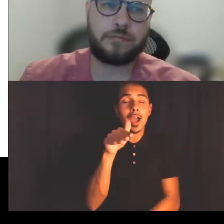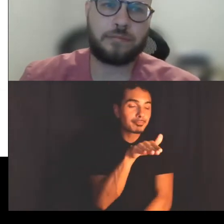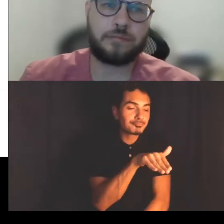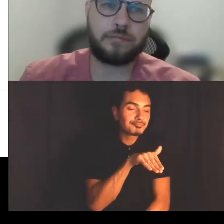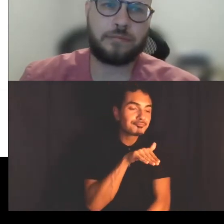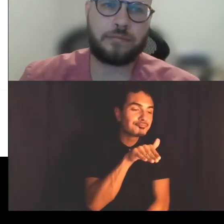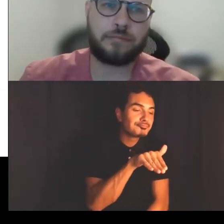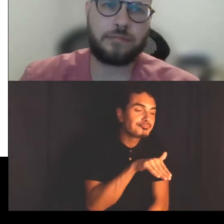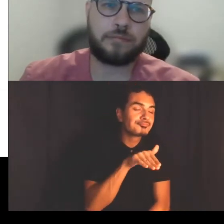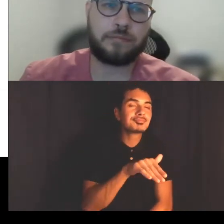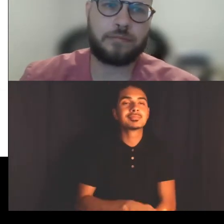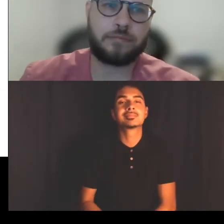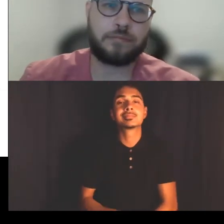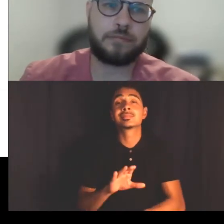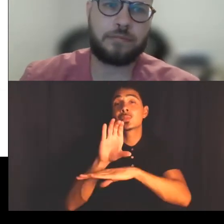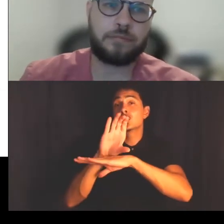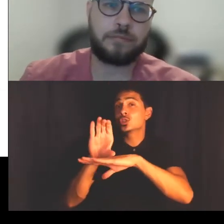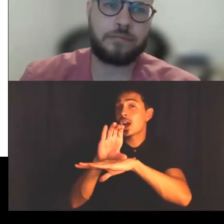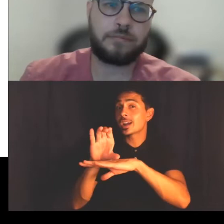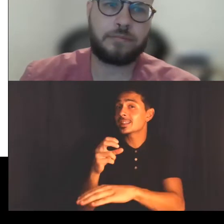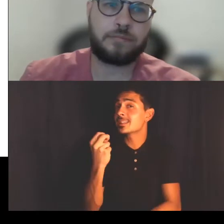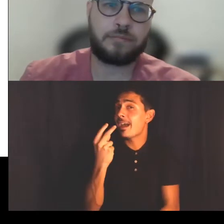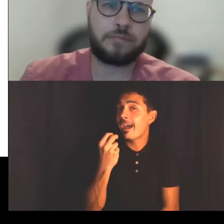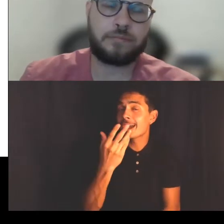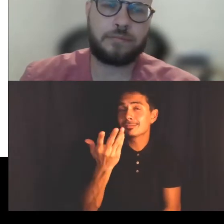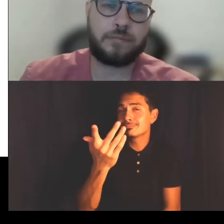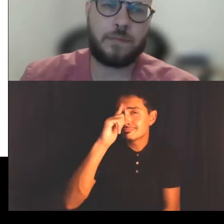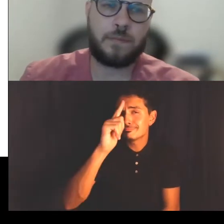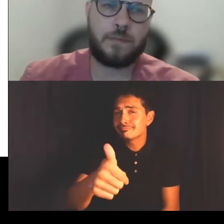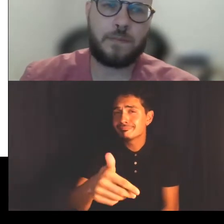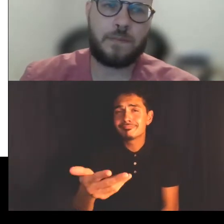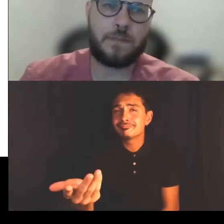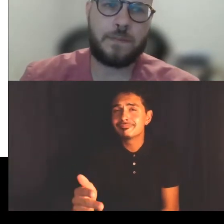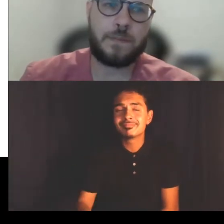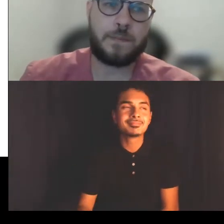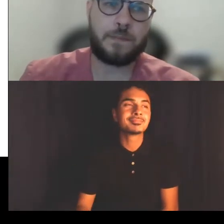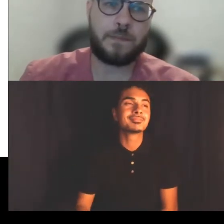having that chocolate you really like, spending 15 minute,